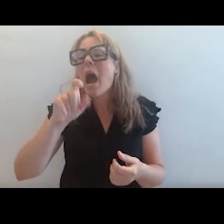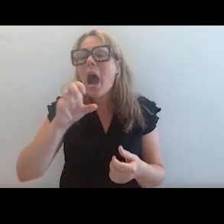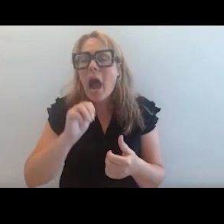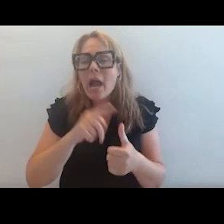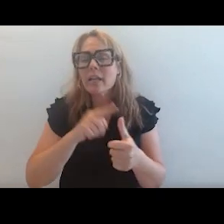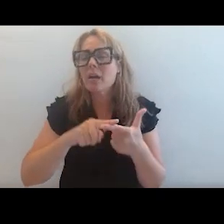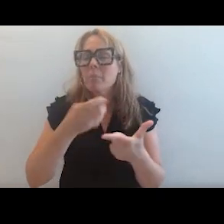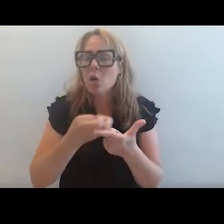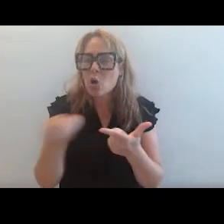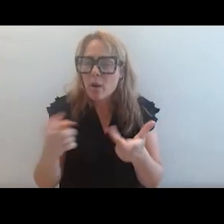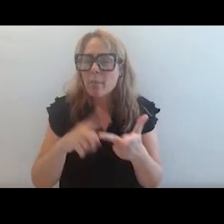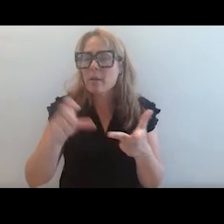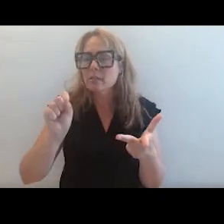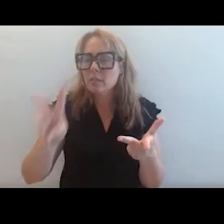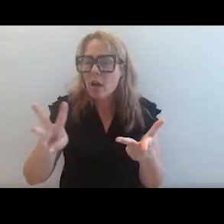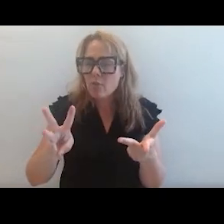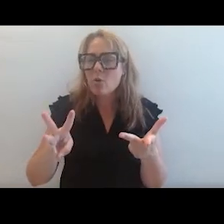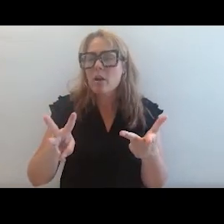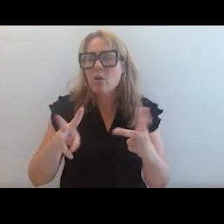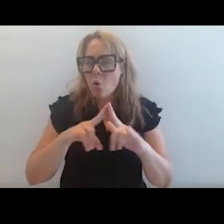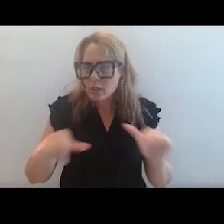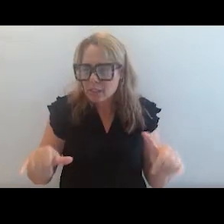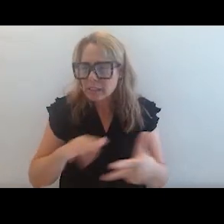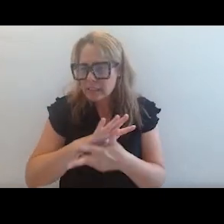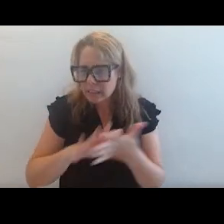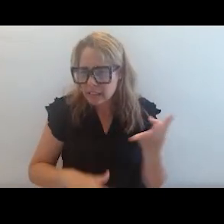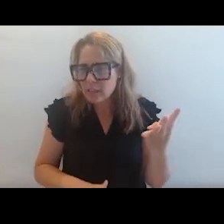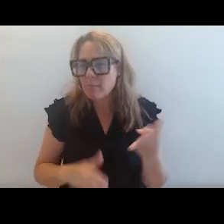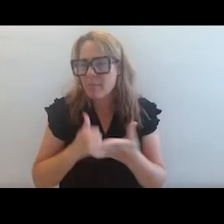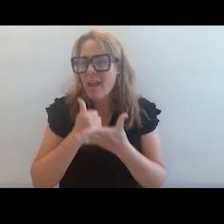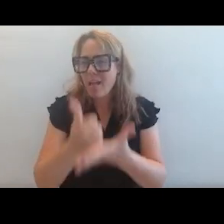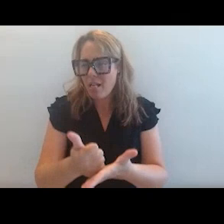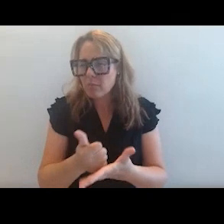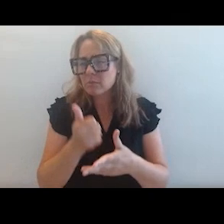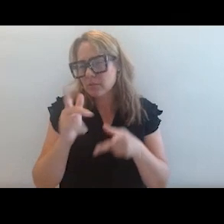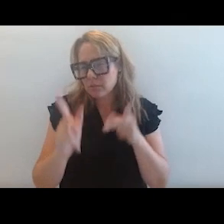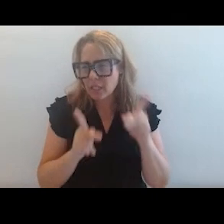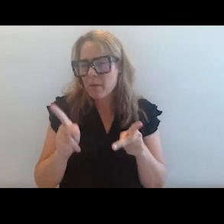equipment, software, or system that enhances the functional capabilities